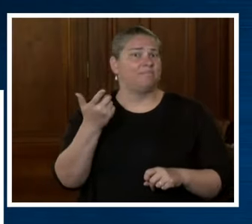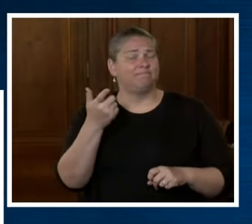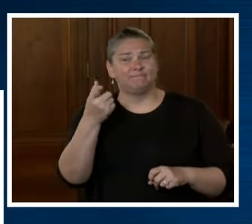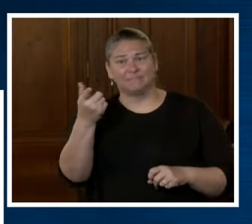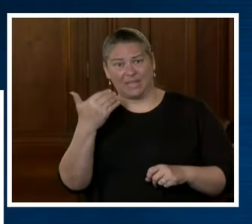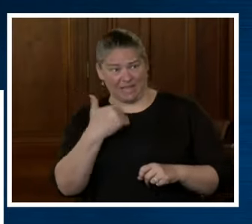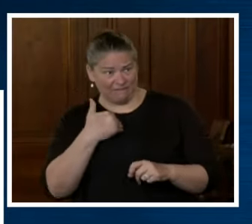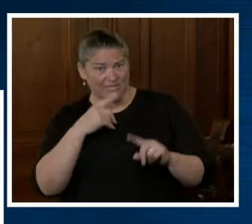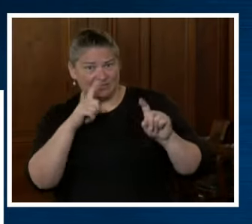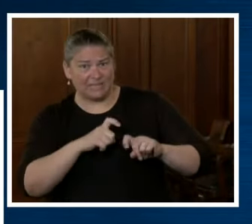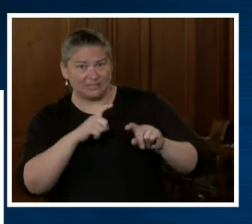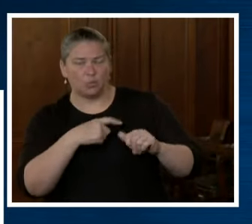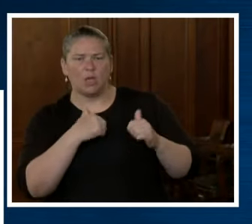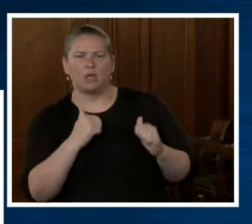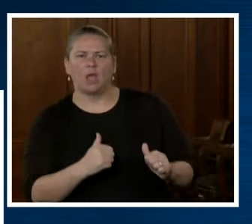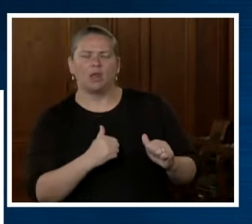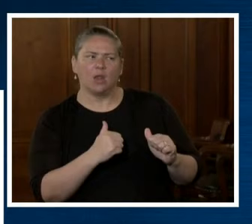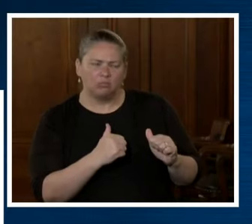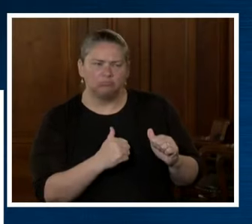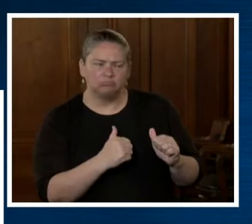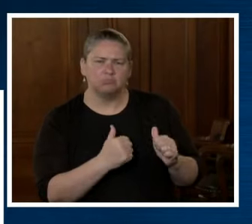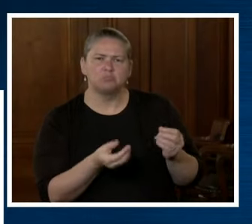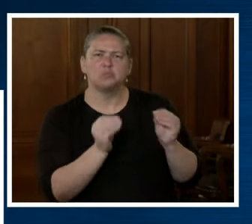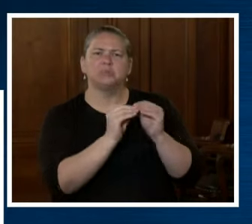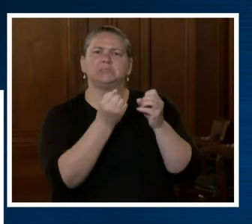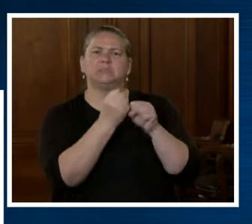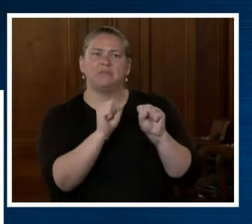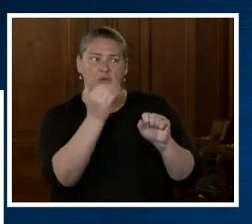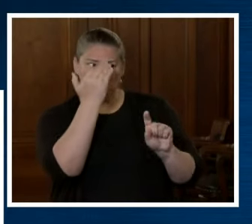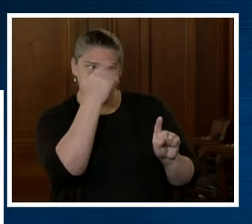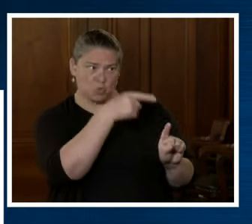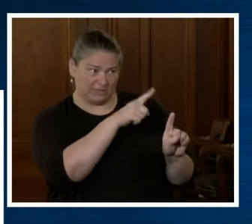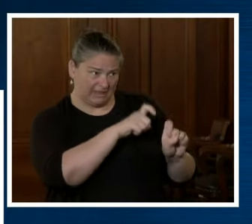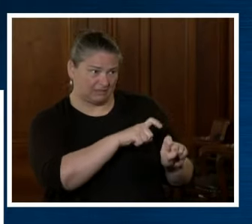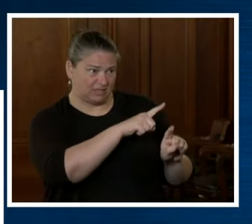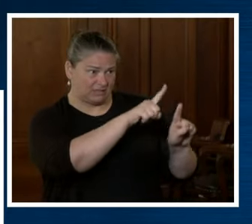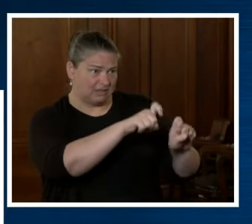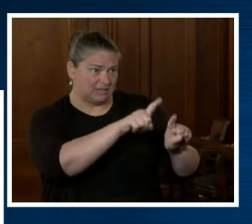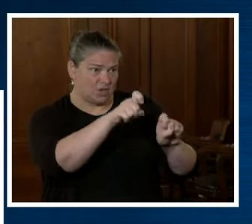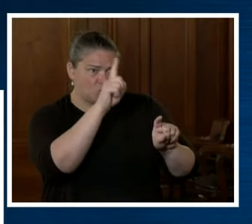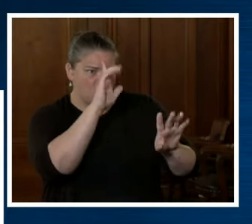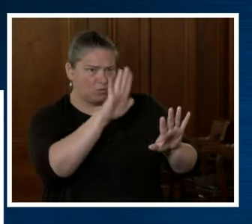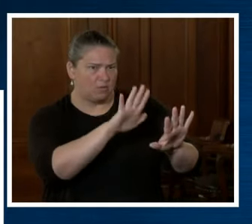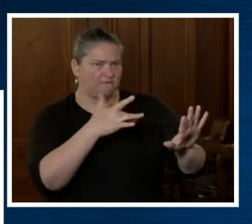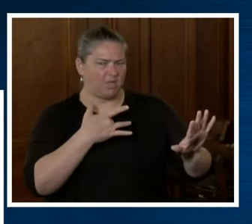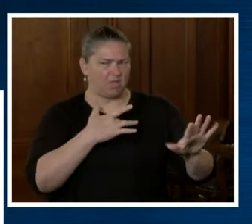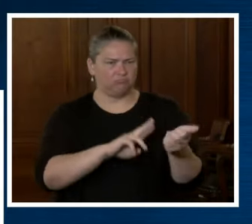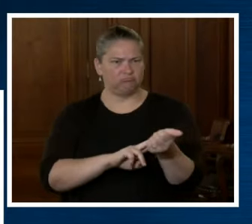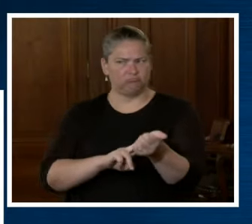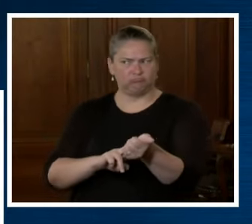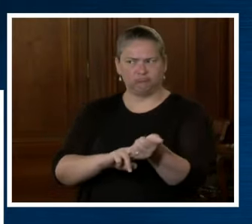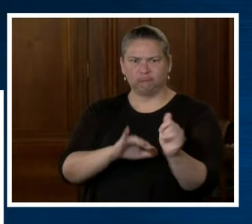WE STARED. IT'S THOMAS CARTWRIGHT WHO IS A 74-YEAR-OLD VETERAN JUST